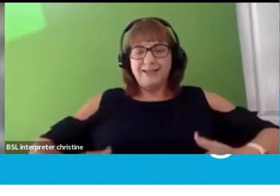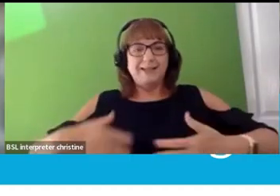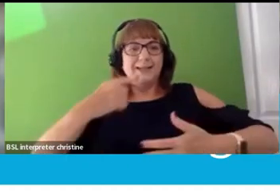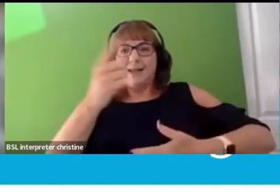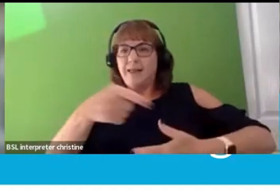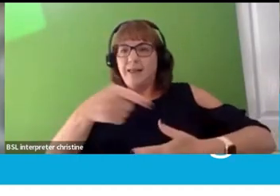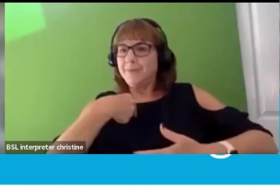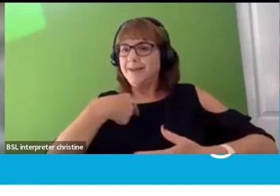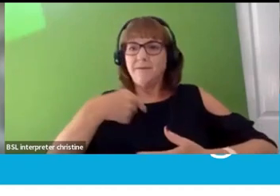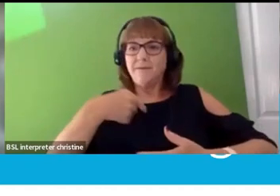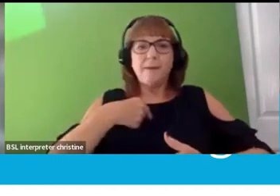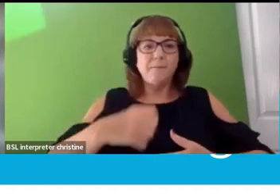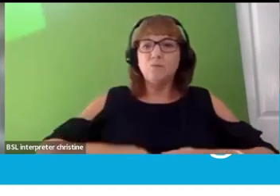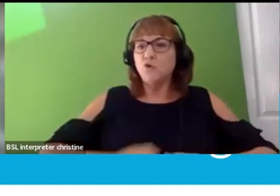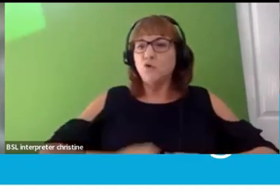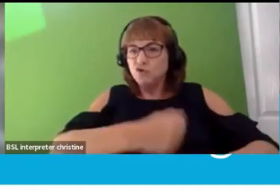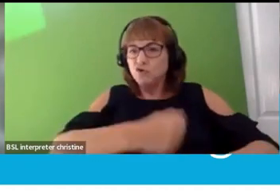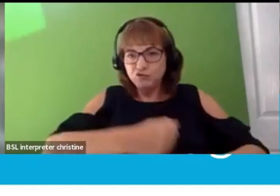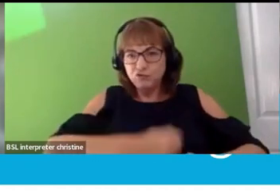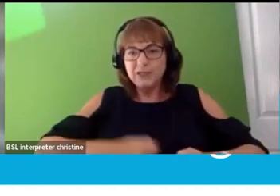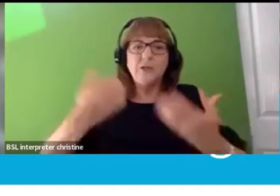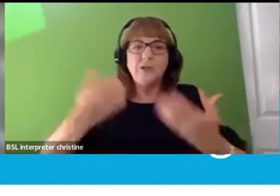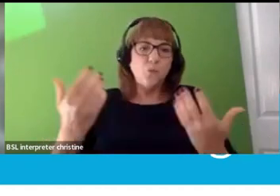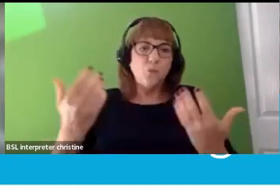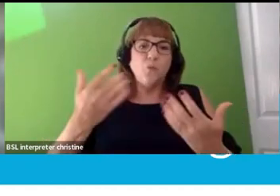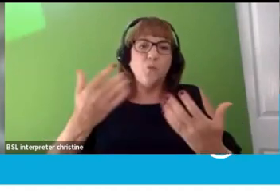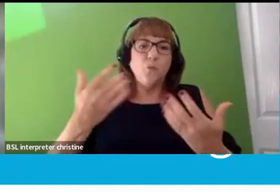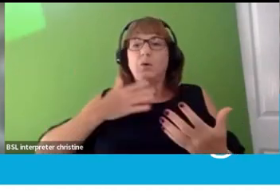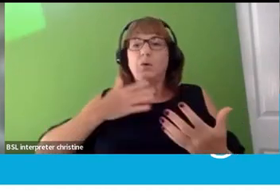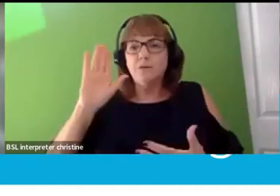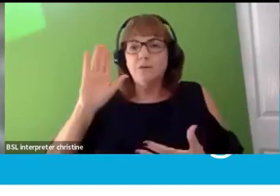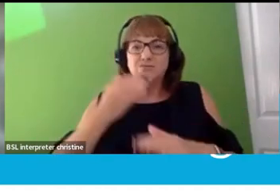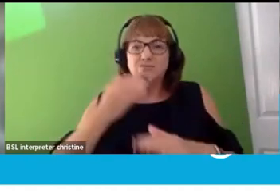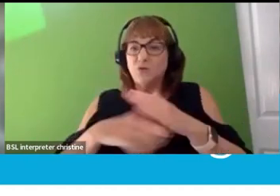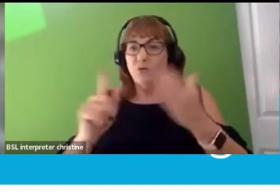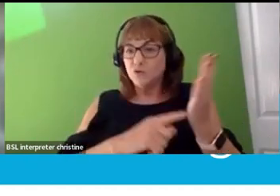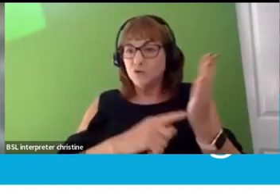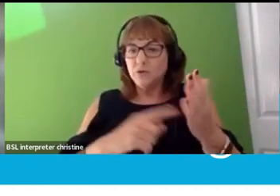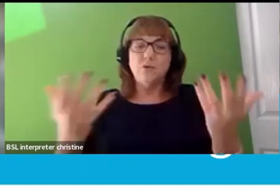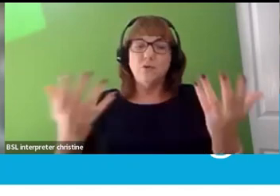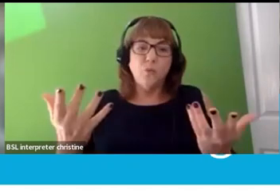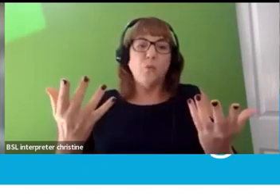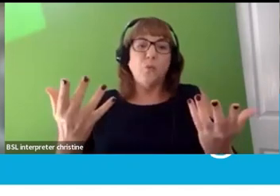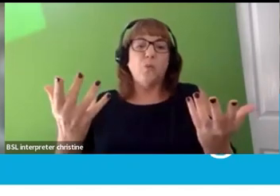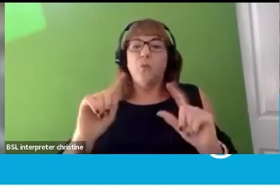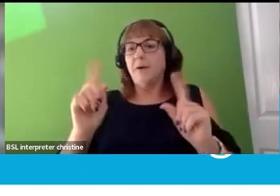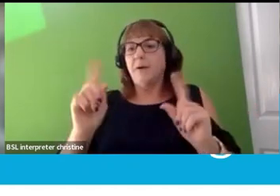the toilet. I think that sometimes where we feel that sense of stillness and we feel God speaking